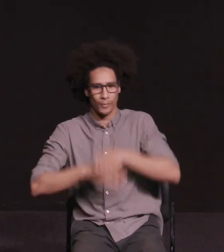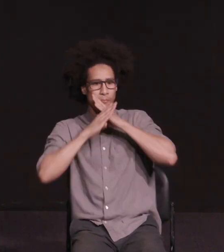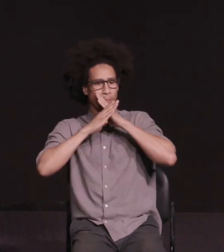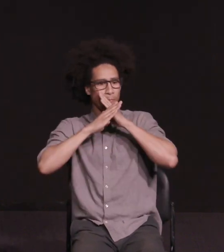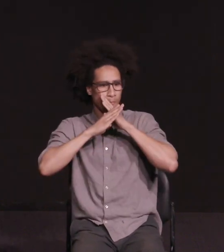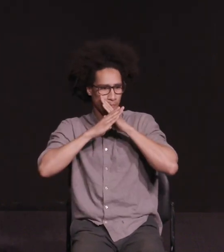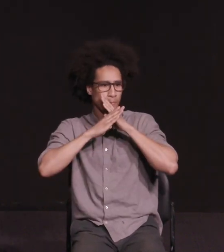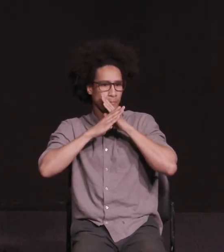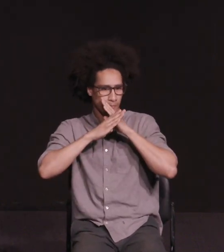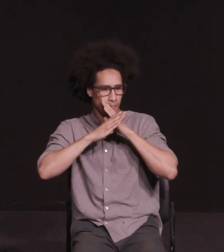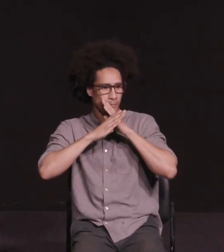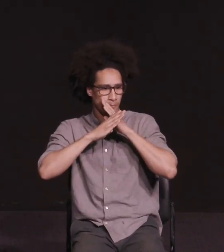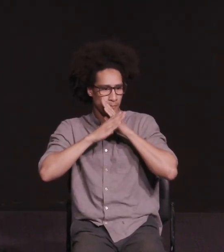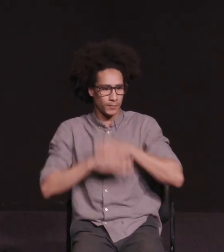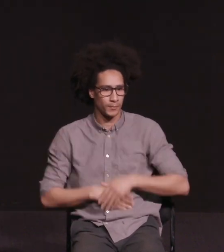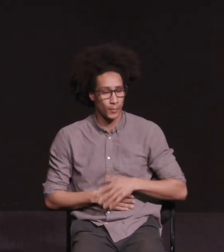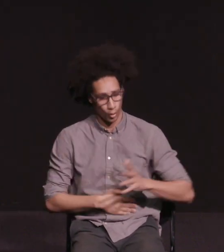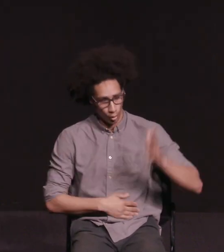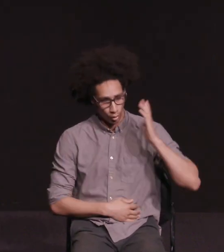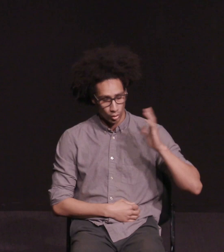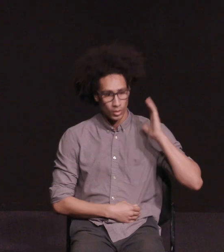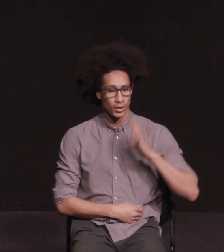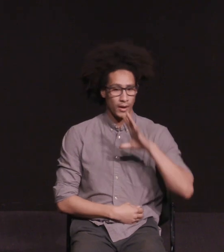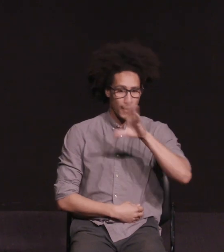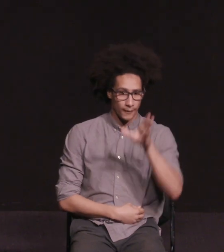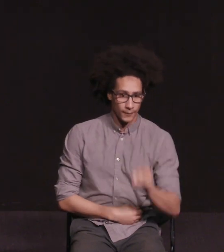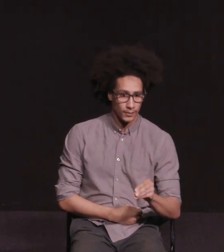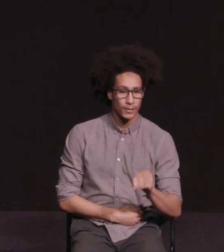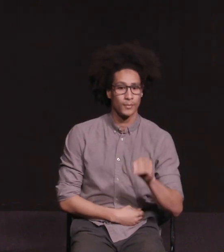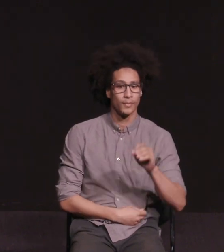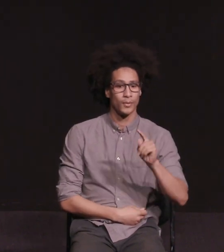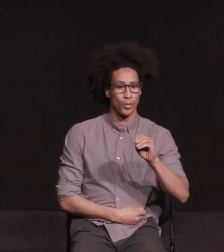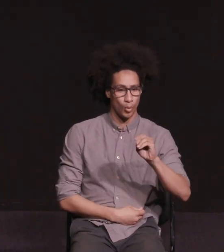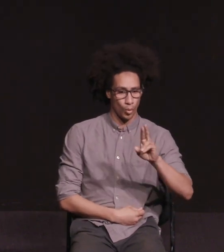Early African orthographies or writing systems dating back